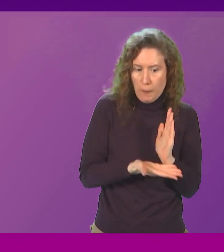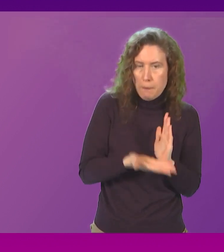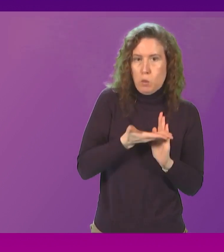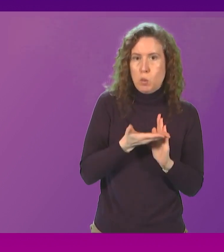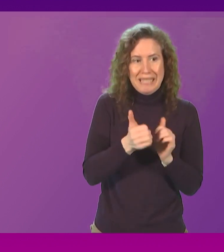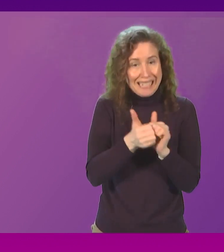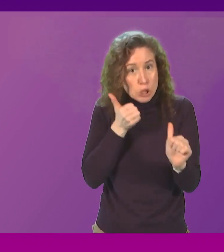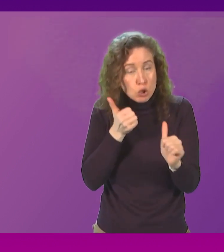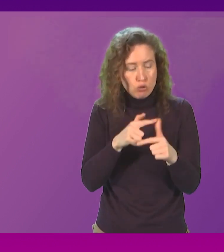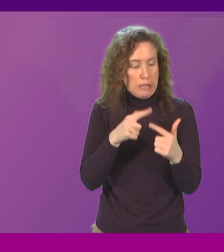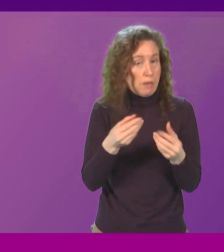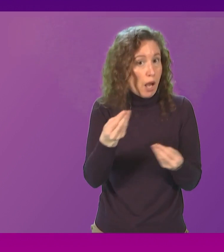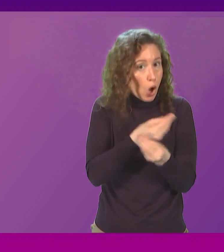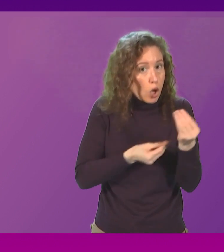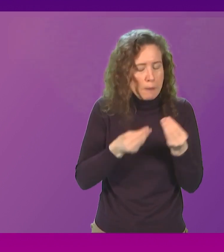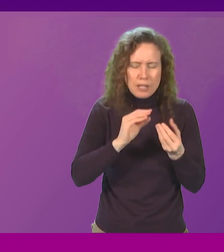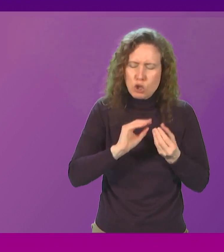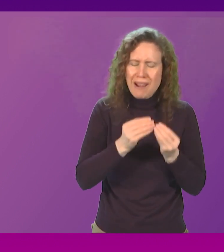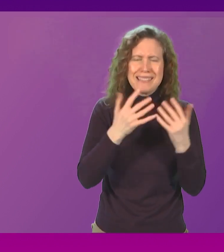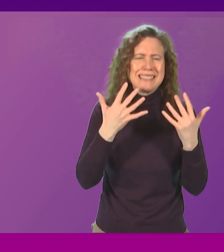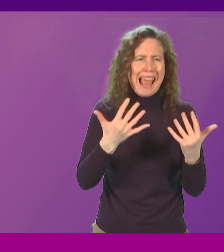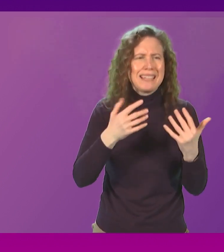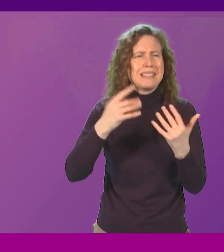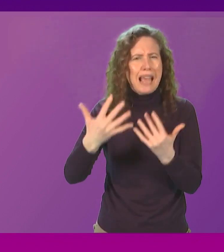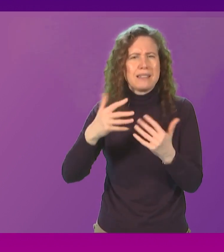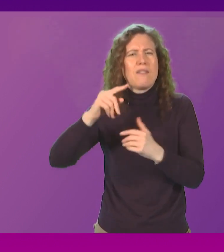and the economy and create tens of thousands of jobs.